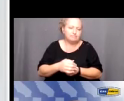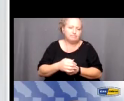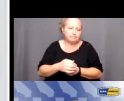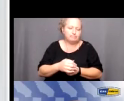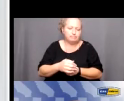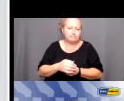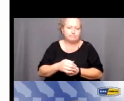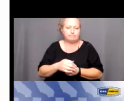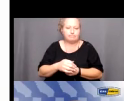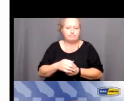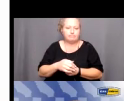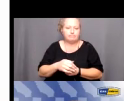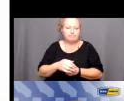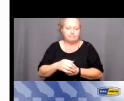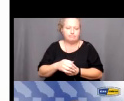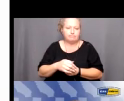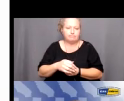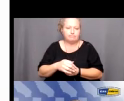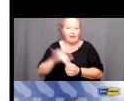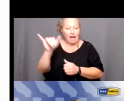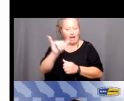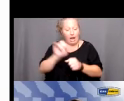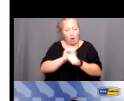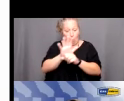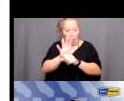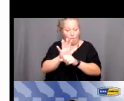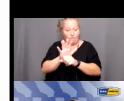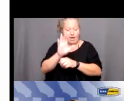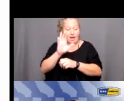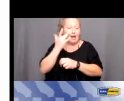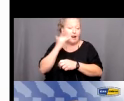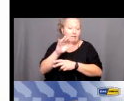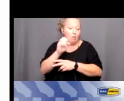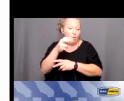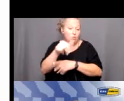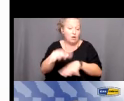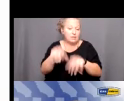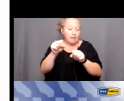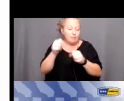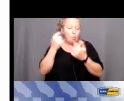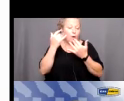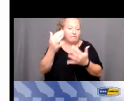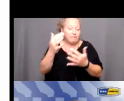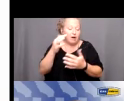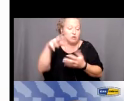Like COVID, cal OSHA adopted wildfire smoke regulation through the emergency